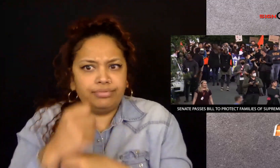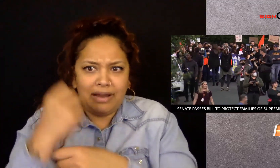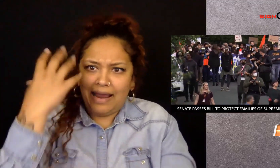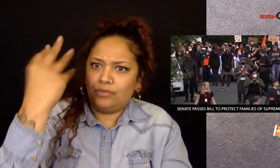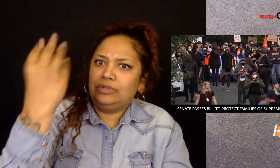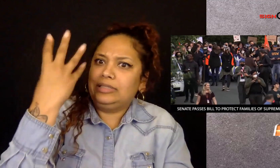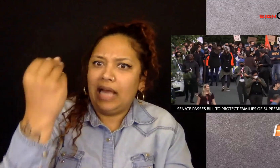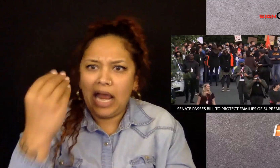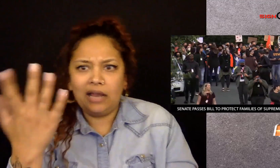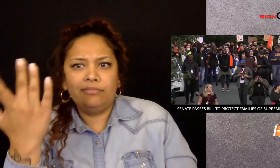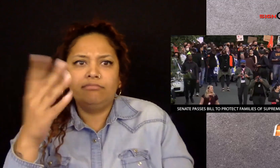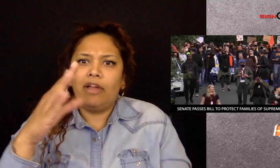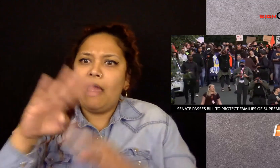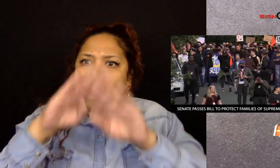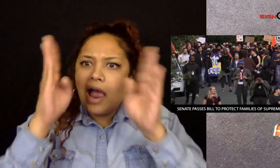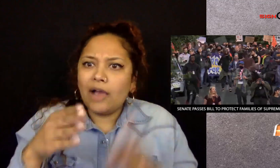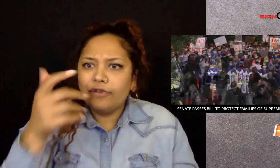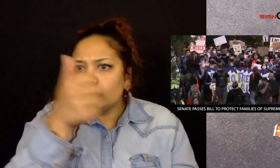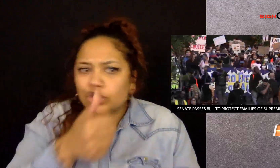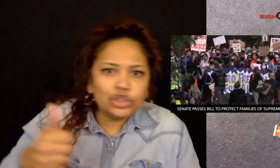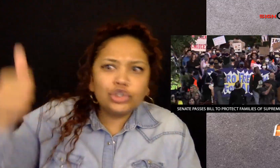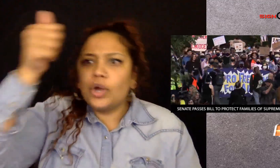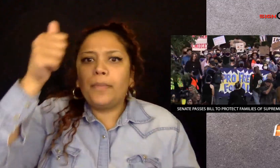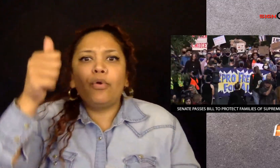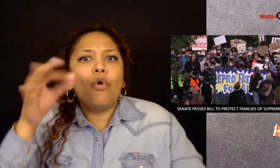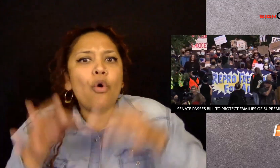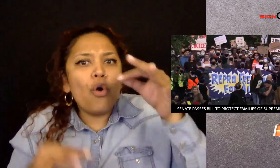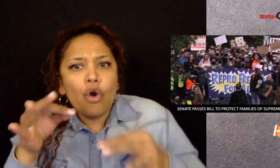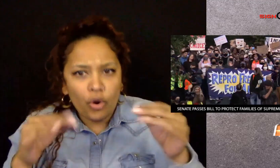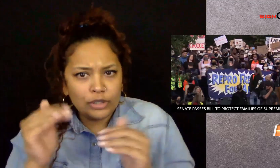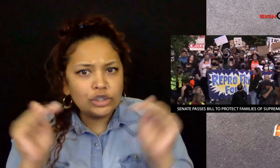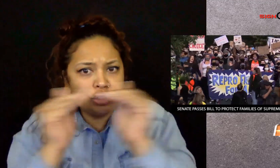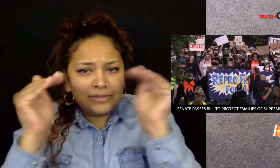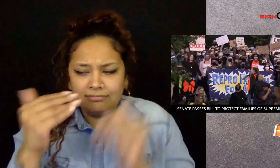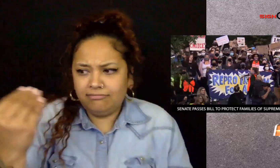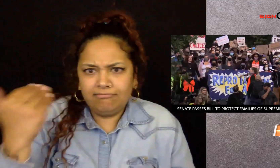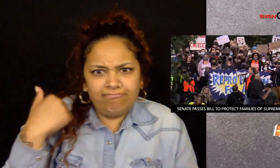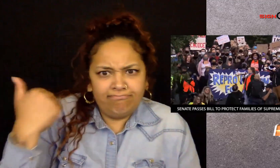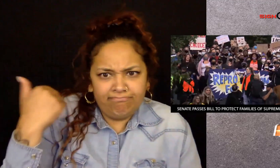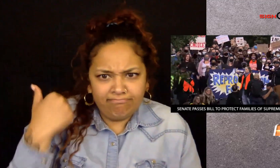this is video of a demonstration outside the house of Supreme Court Justice Alito Monday